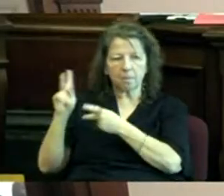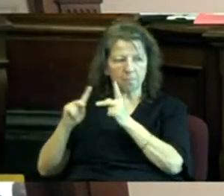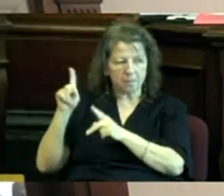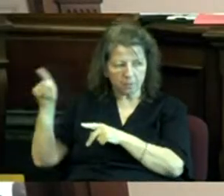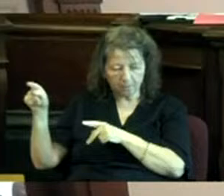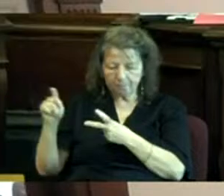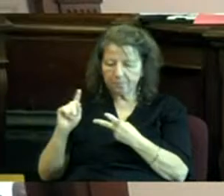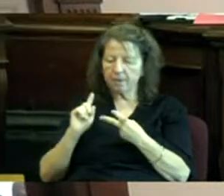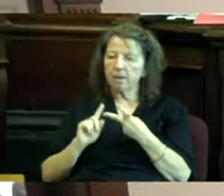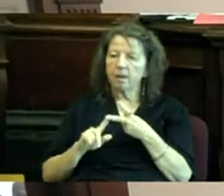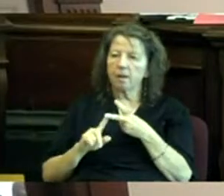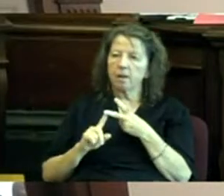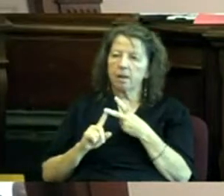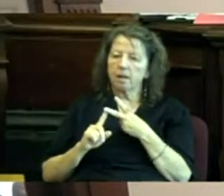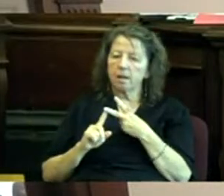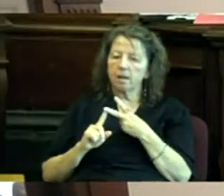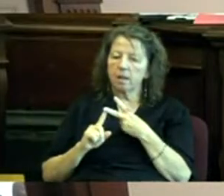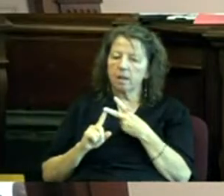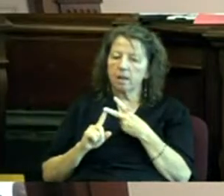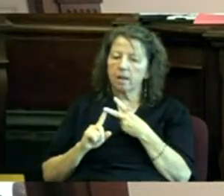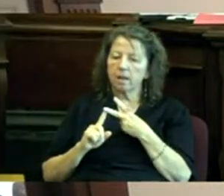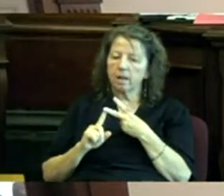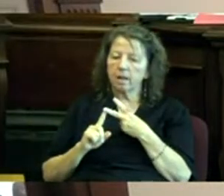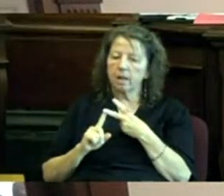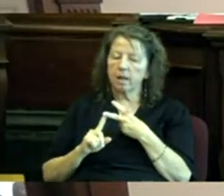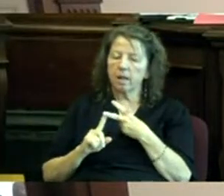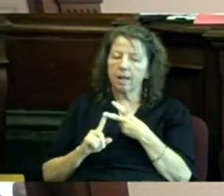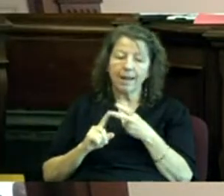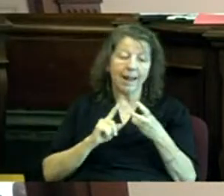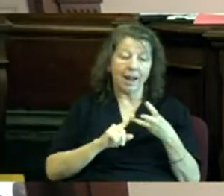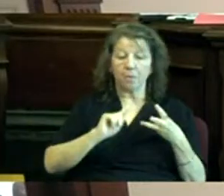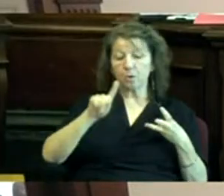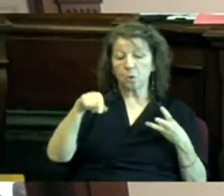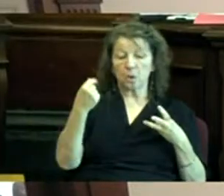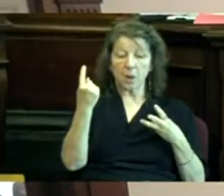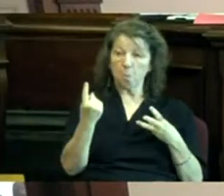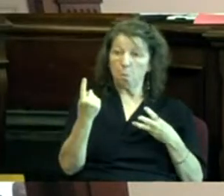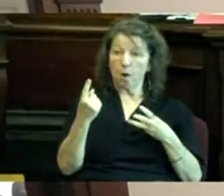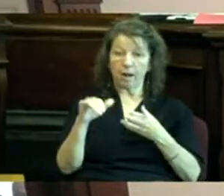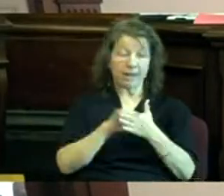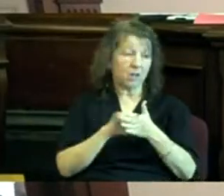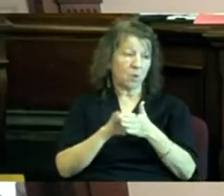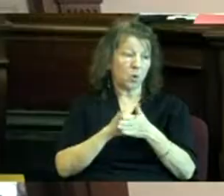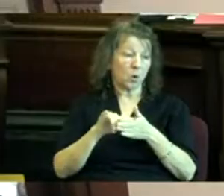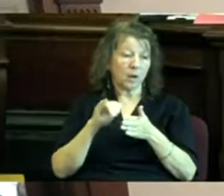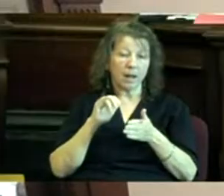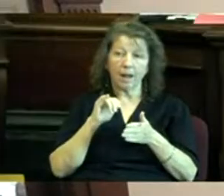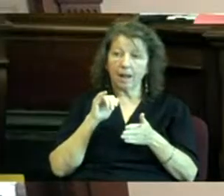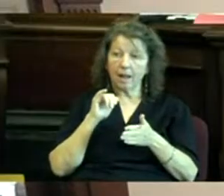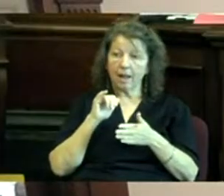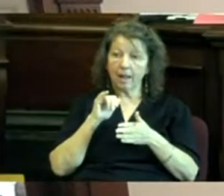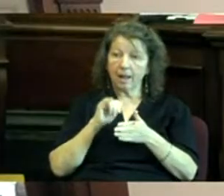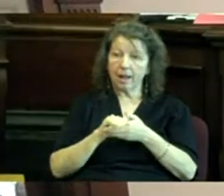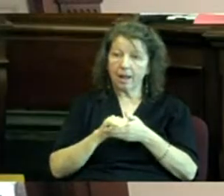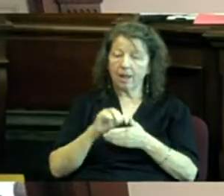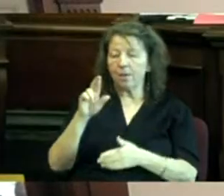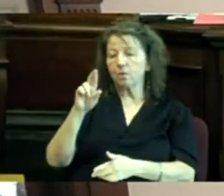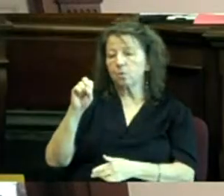Rochester. They have a population of about 207,000